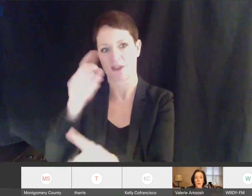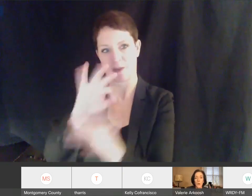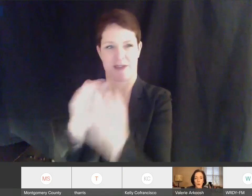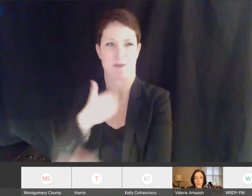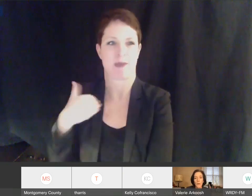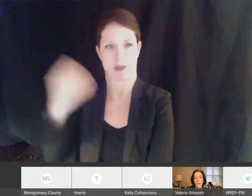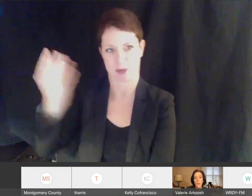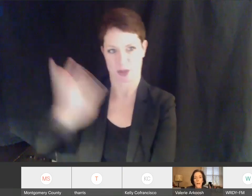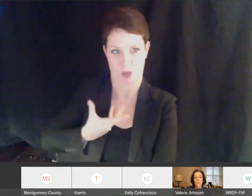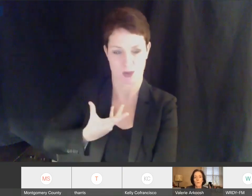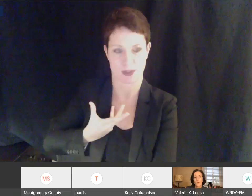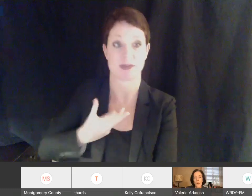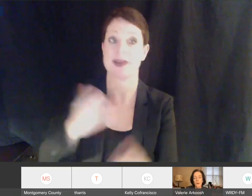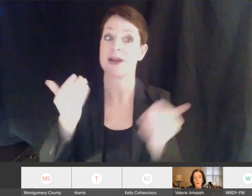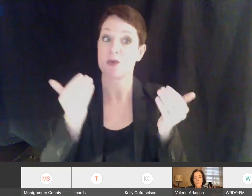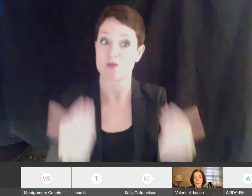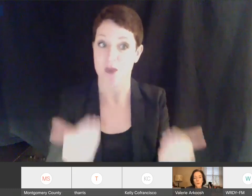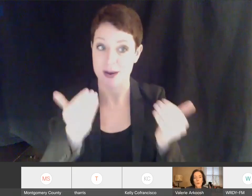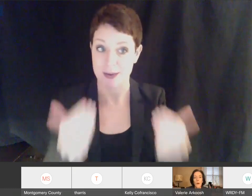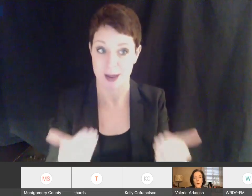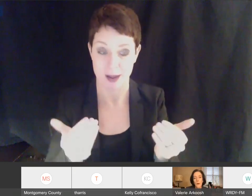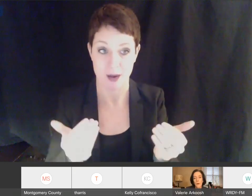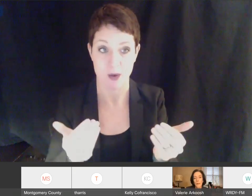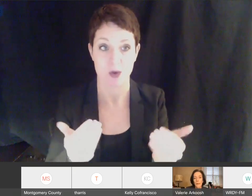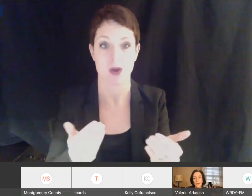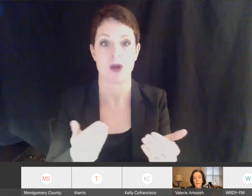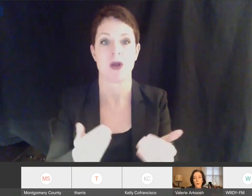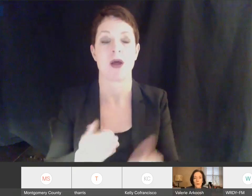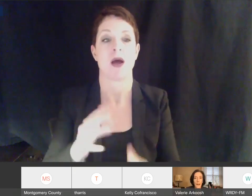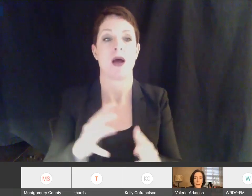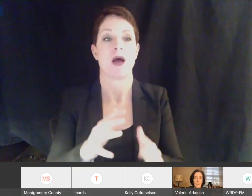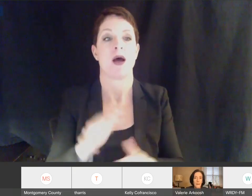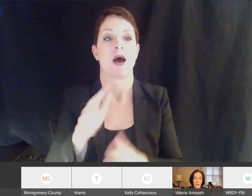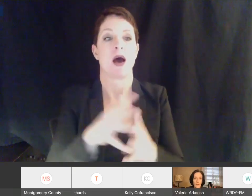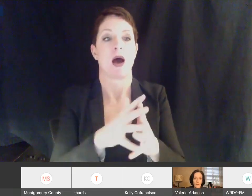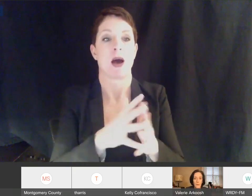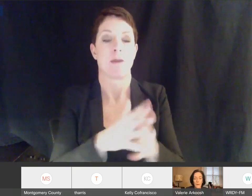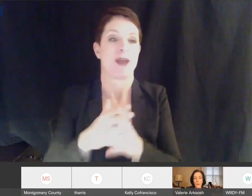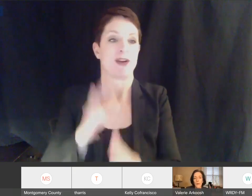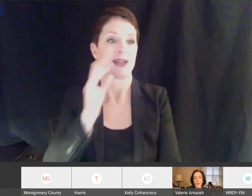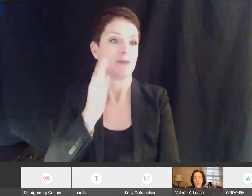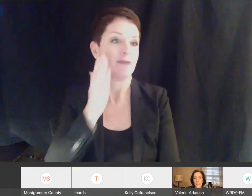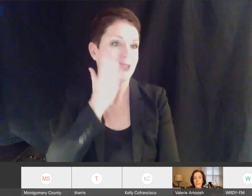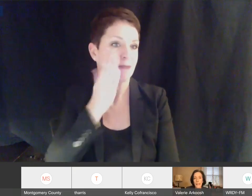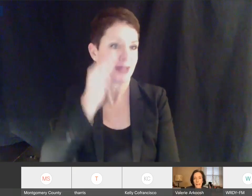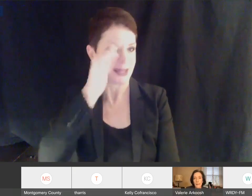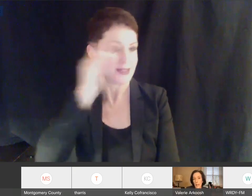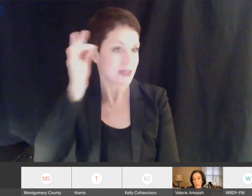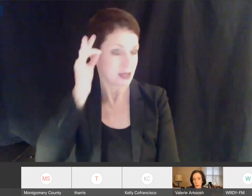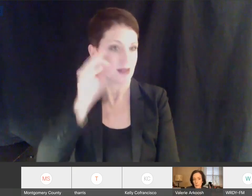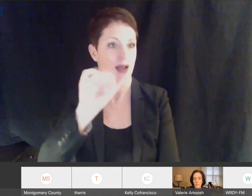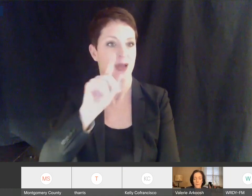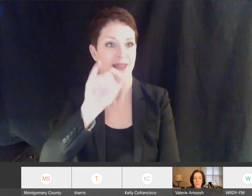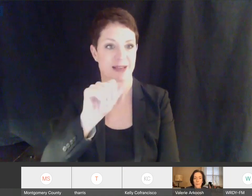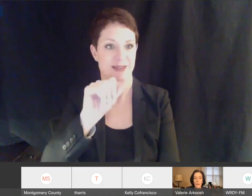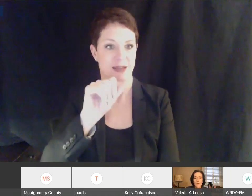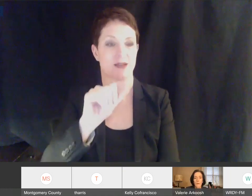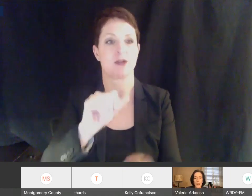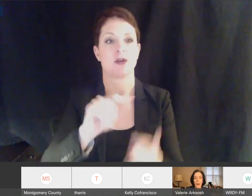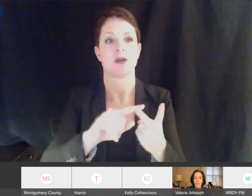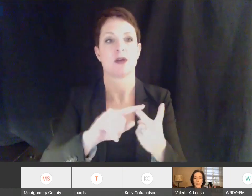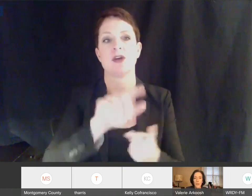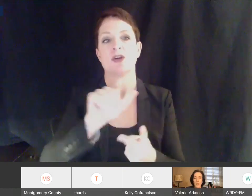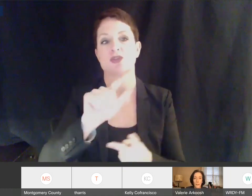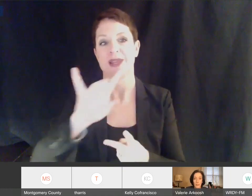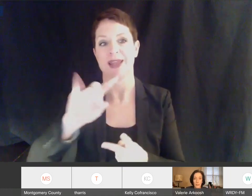So currently we have two American Indian or Alaska native, 28 Asian, five Asian Indian,